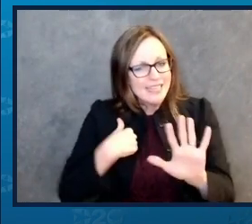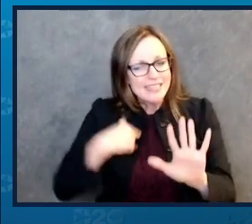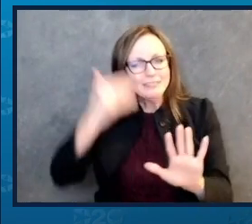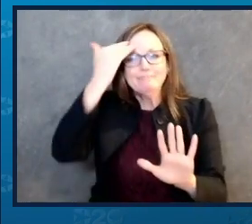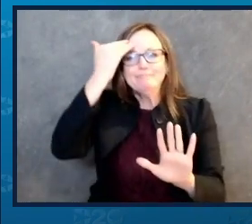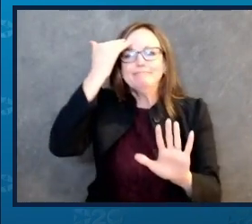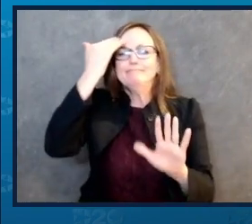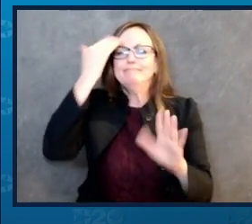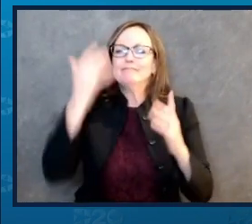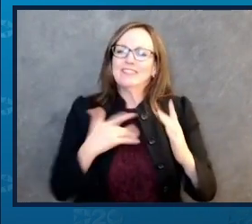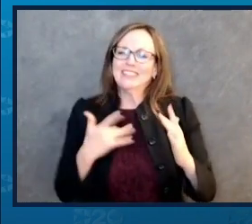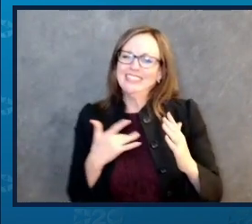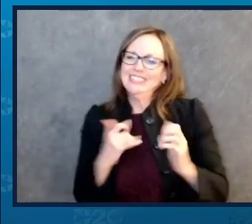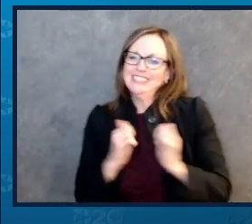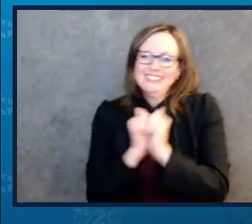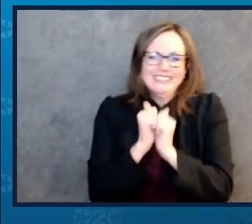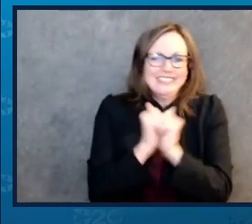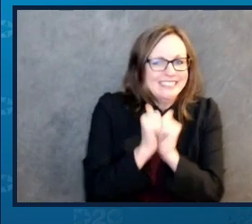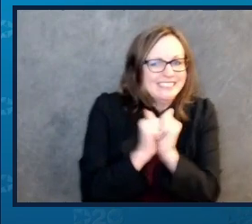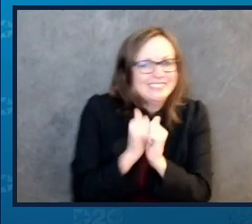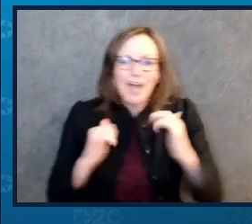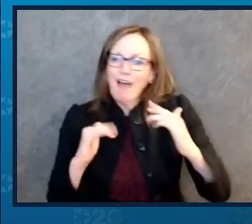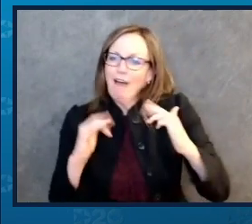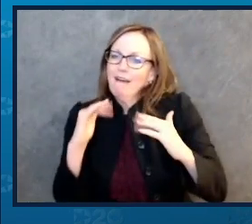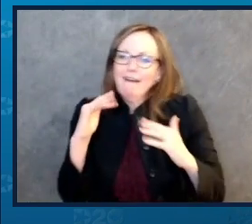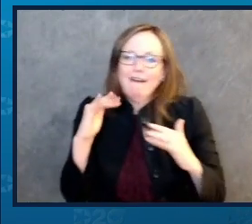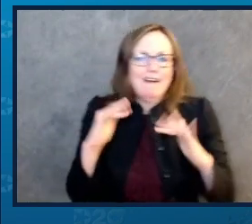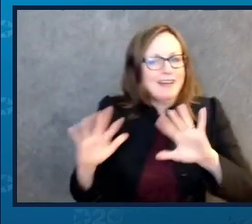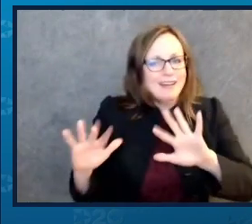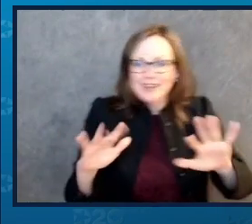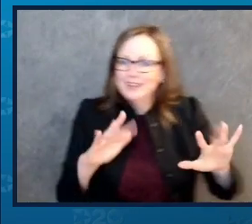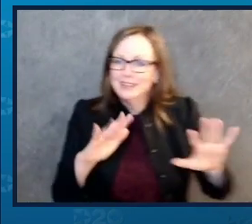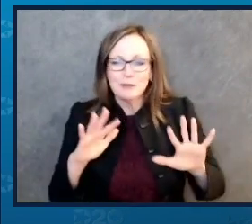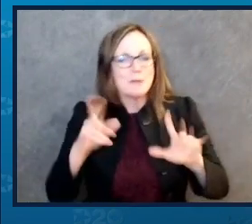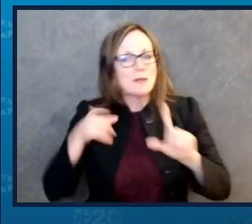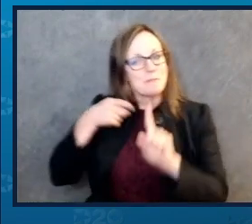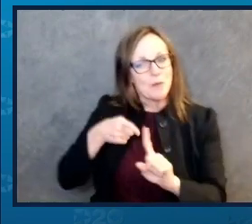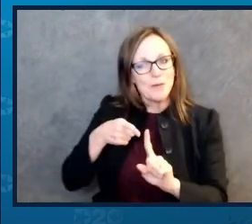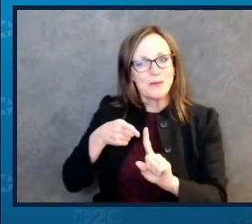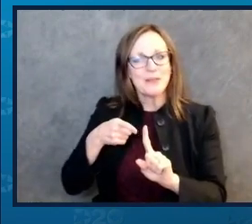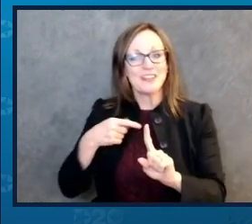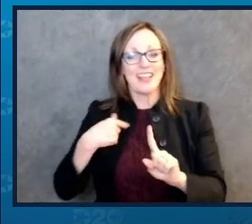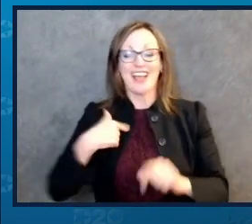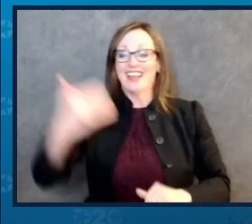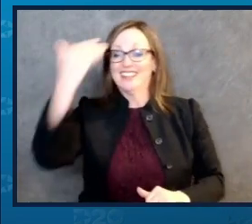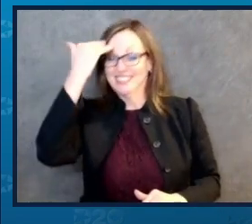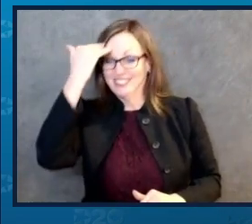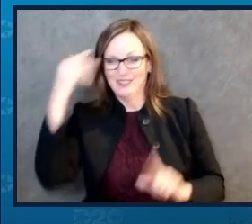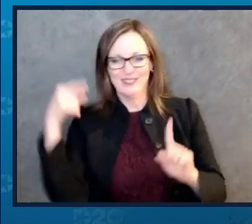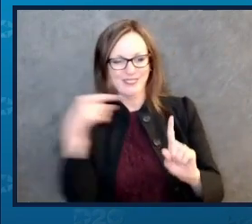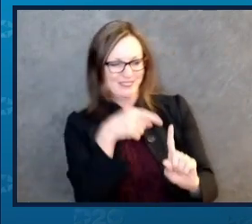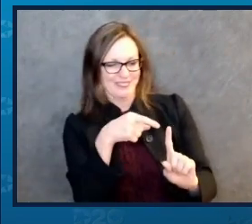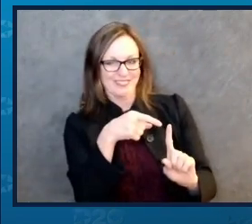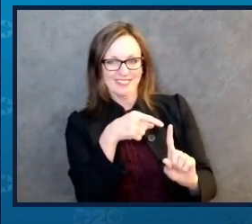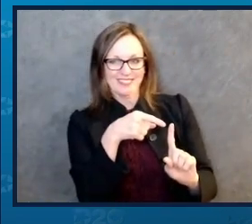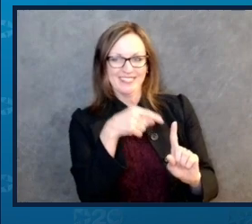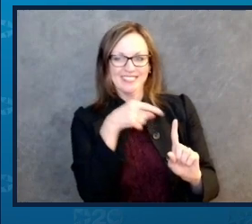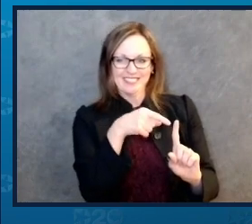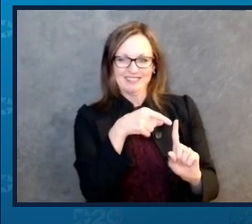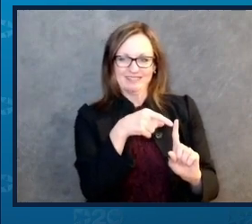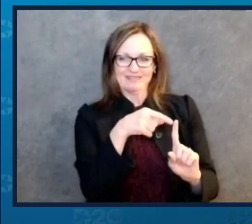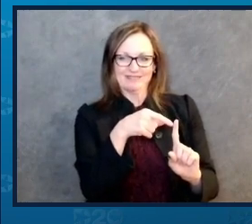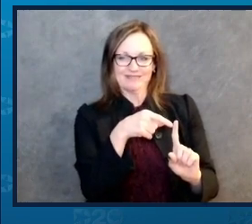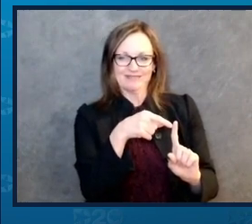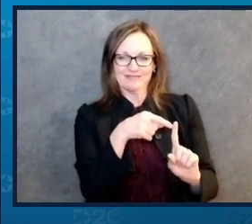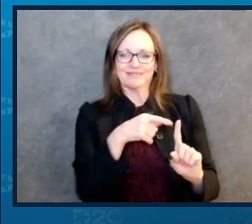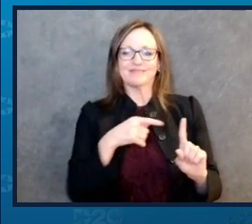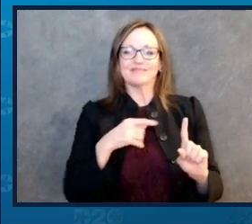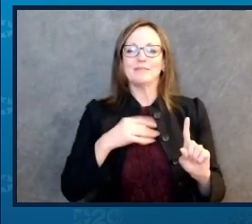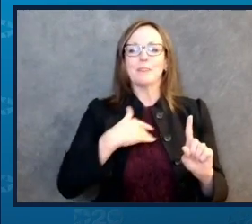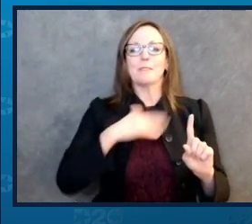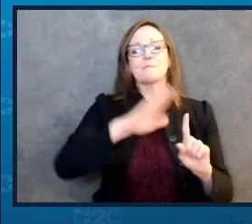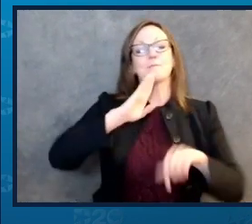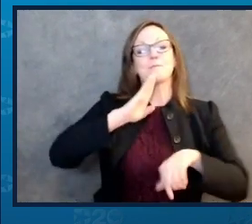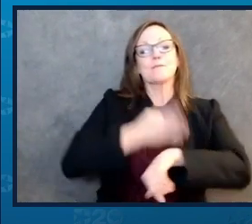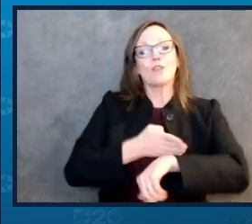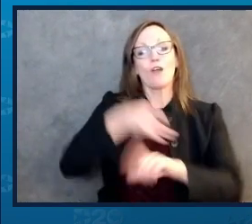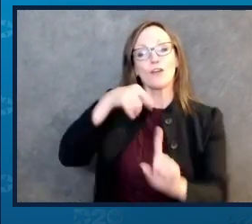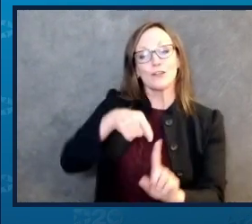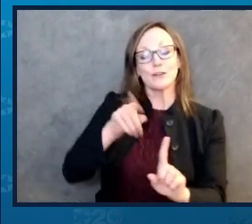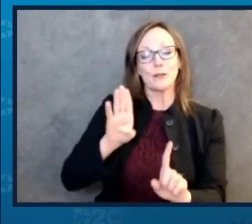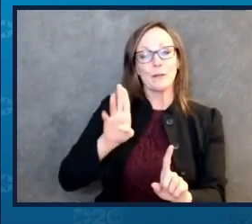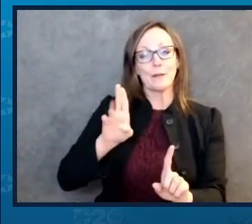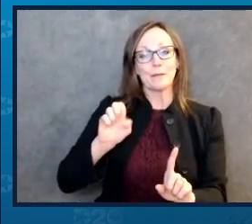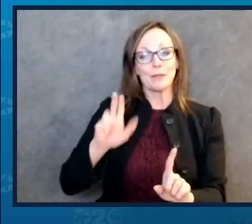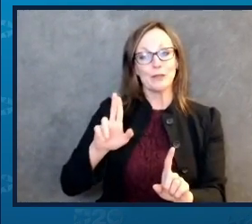FATHER OF MY FRIEND.